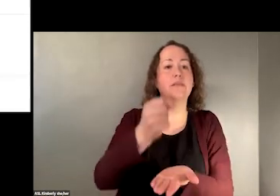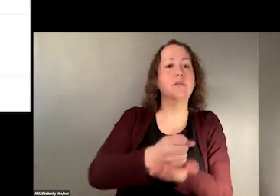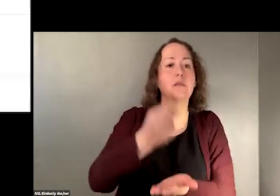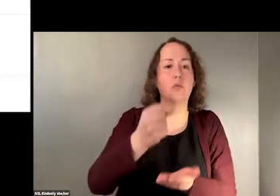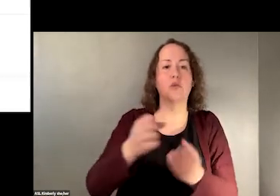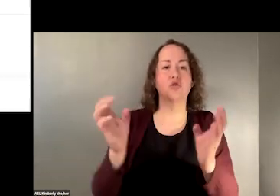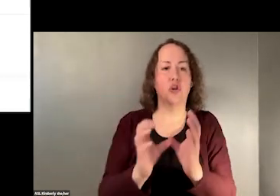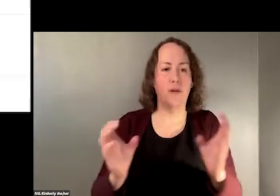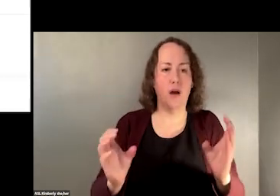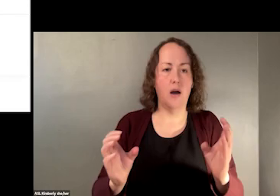Let's take a look.